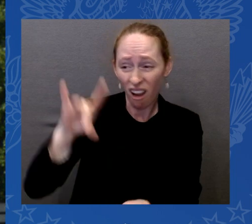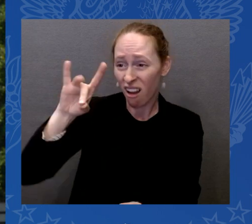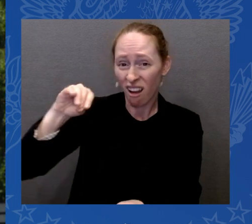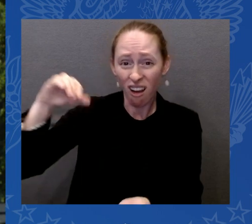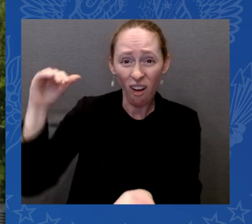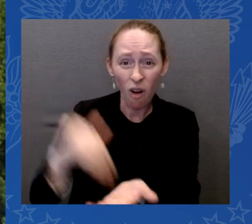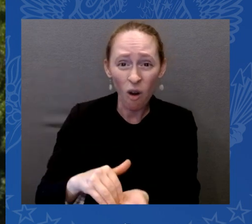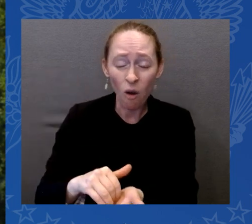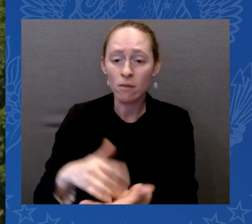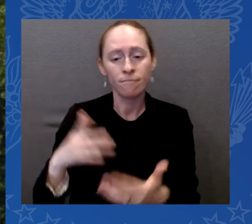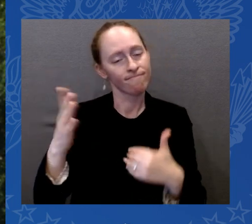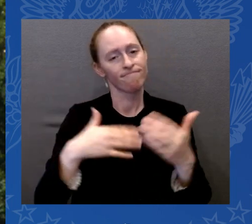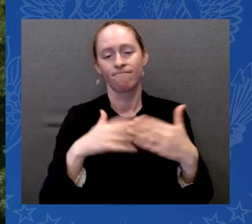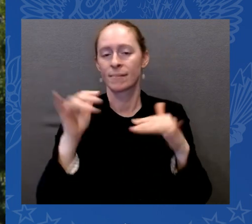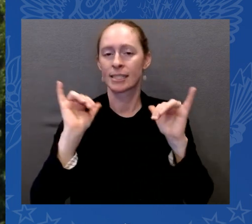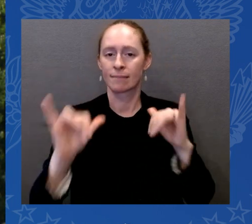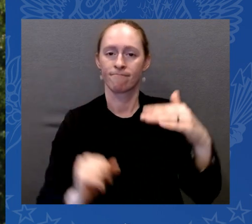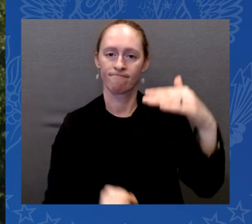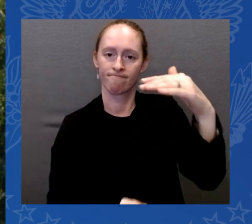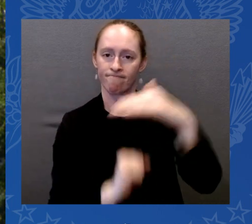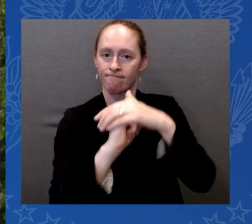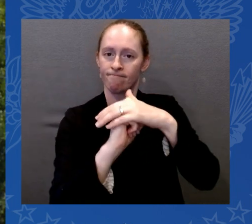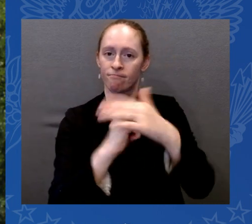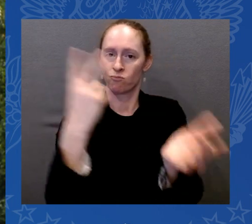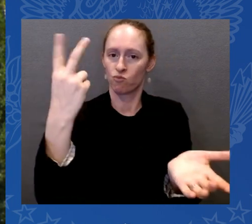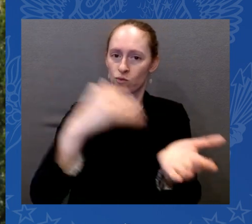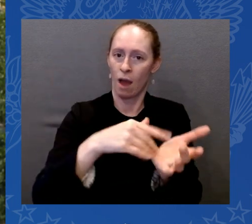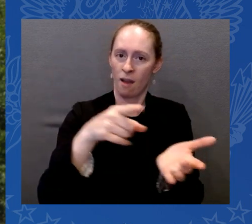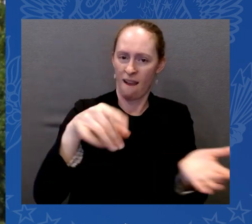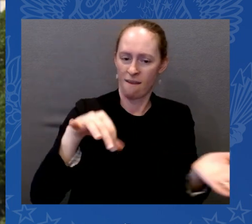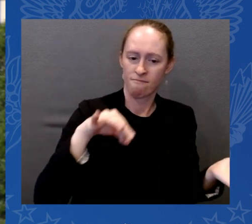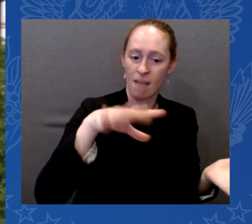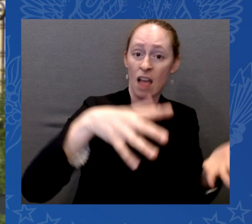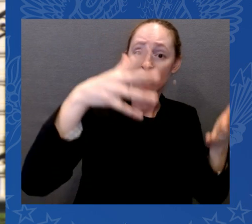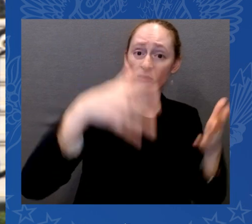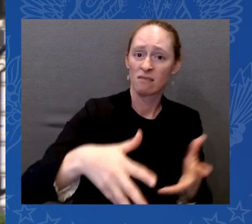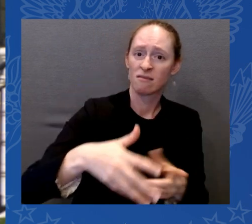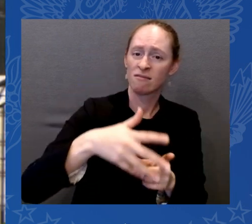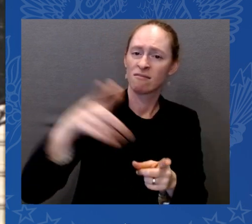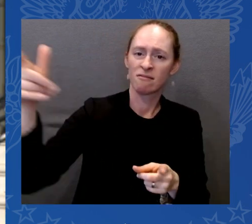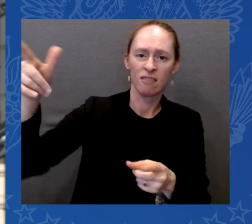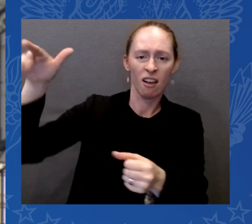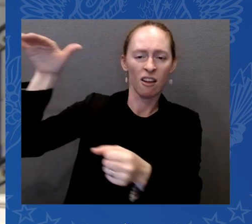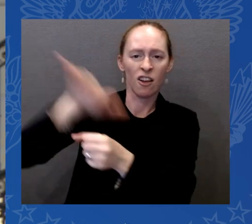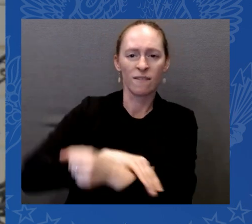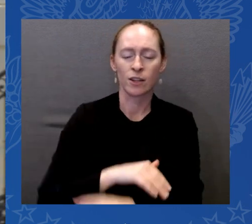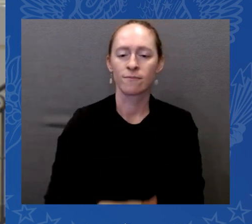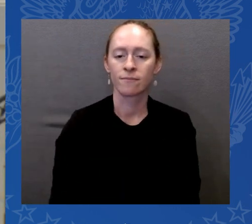And if you're on Medicare and you have diabetes, your cost of your insulin will be $35